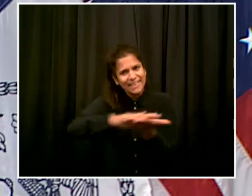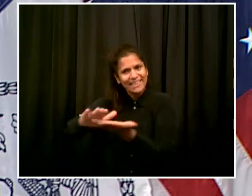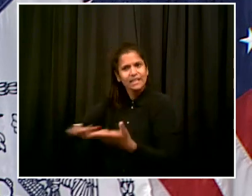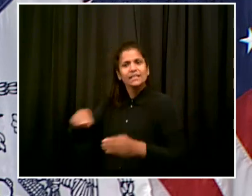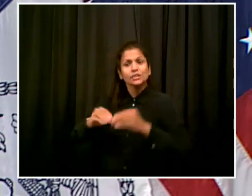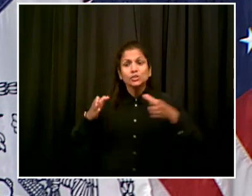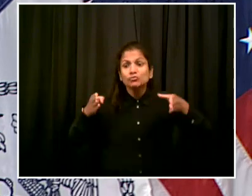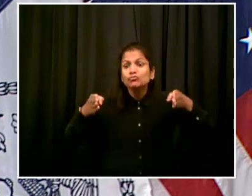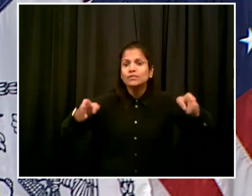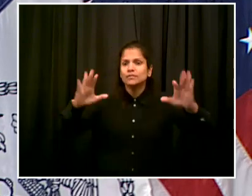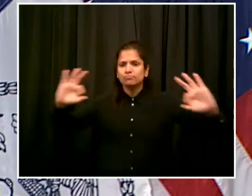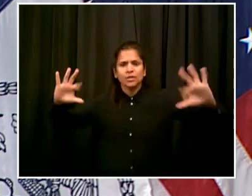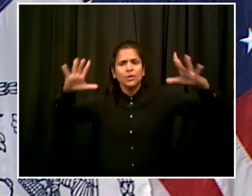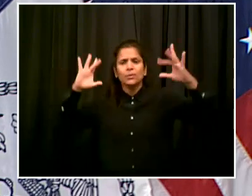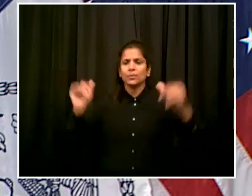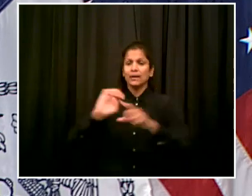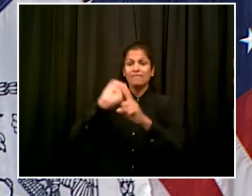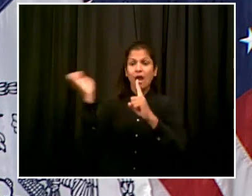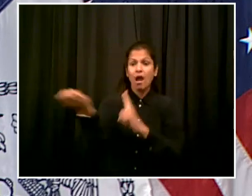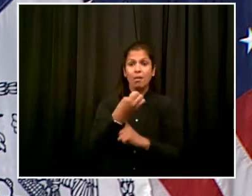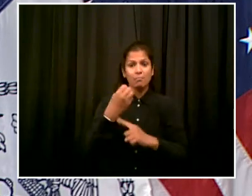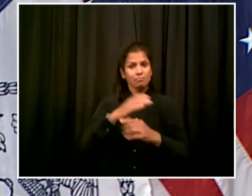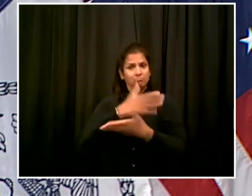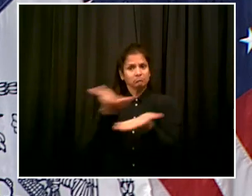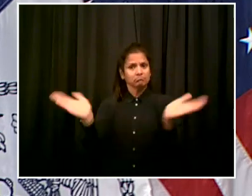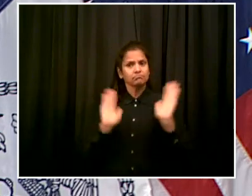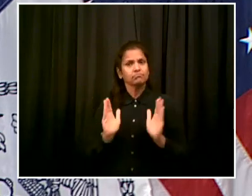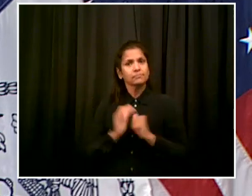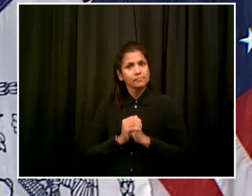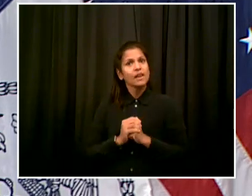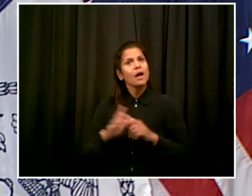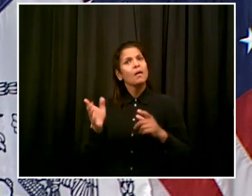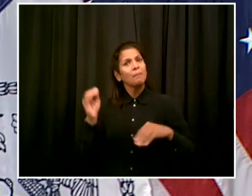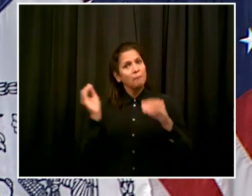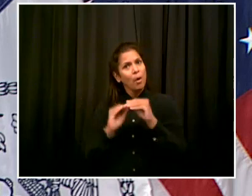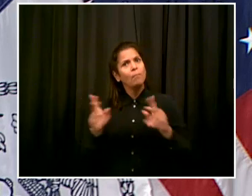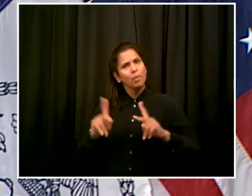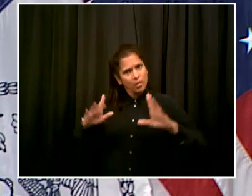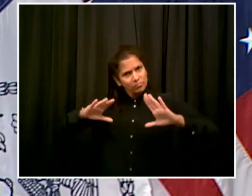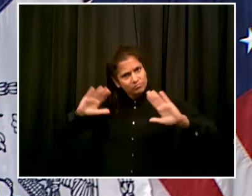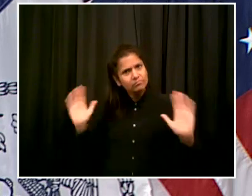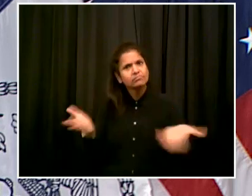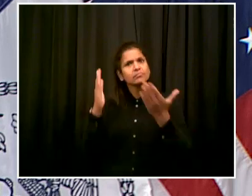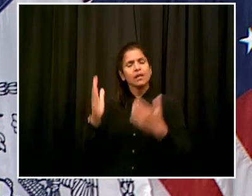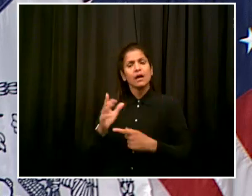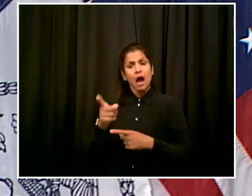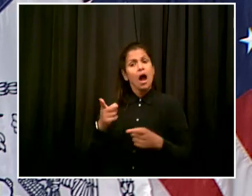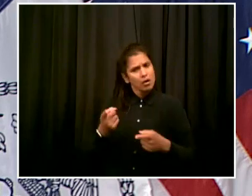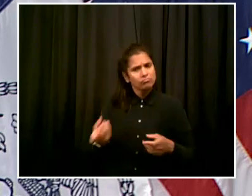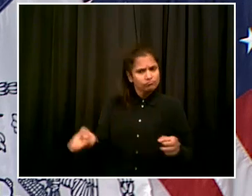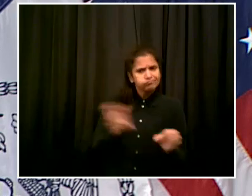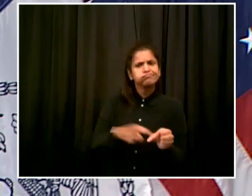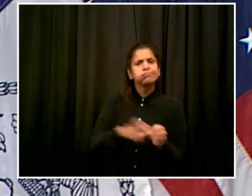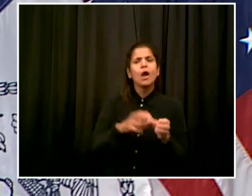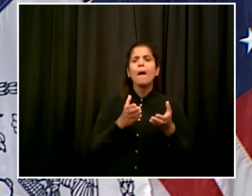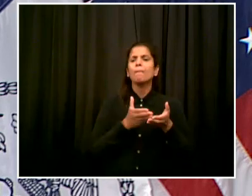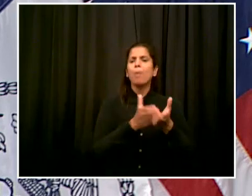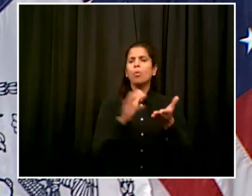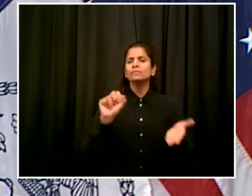BEEN A BIG PART OF THE SOLUTION. PEOPLE ARE USING THE NEW YORK